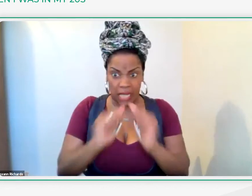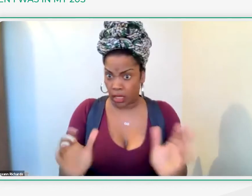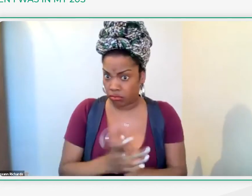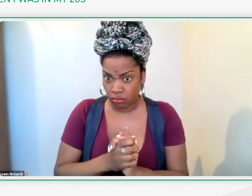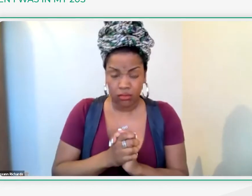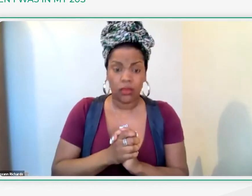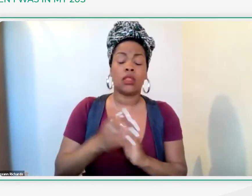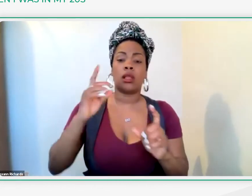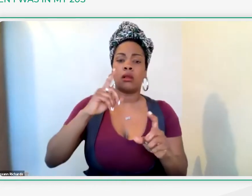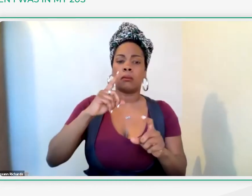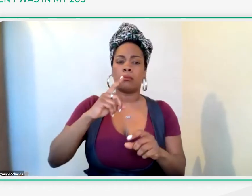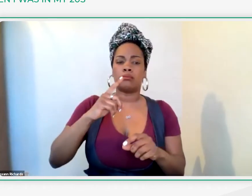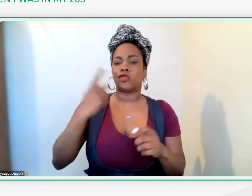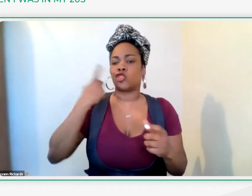So the point is: it's never too late to start investing.